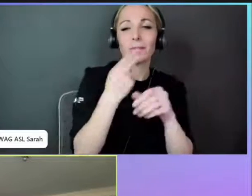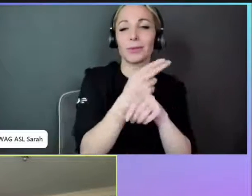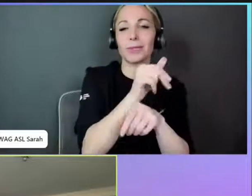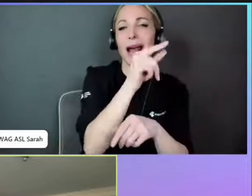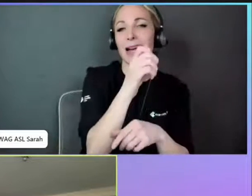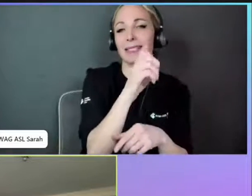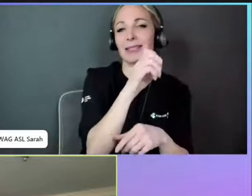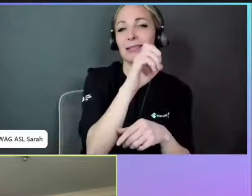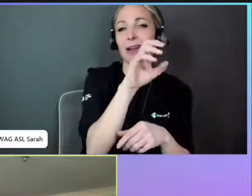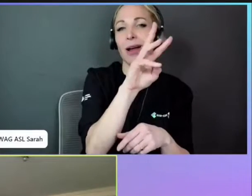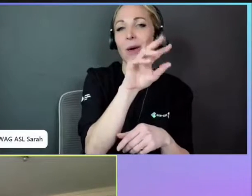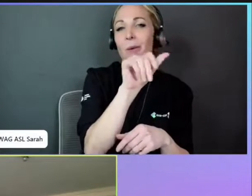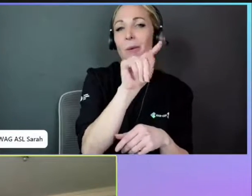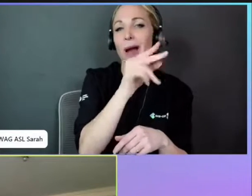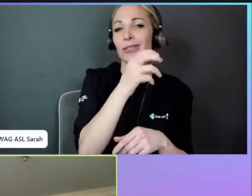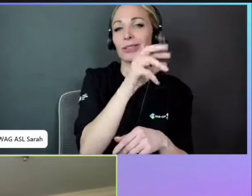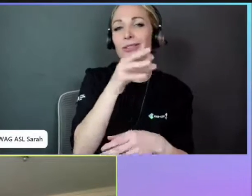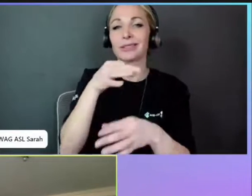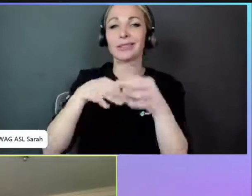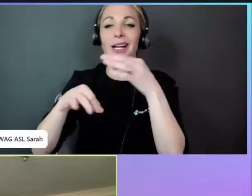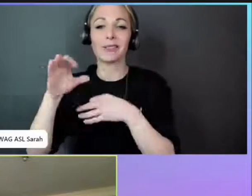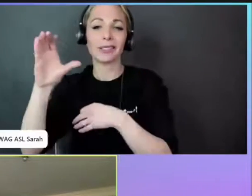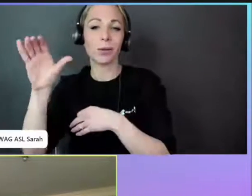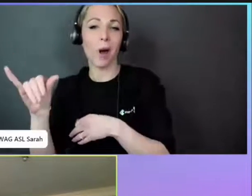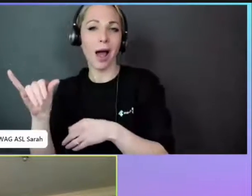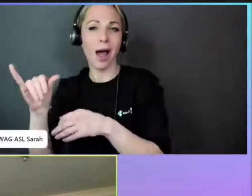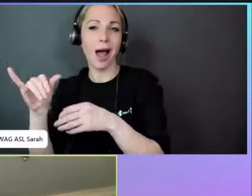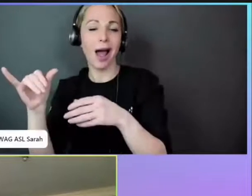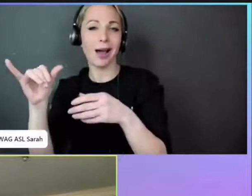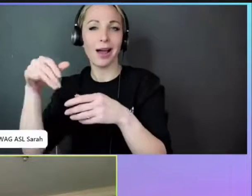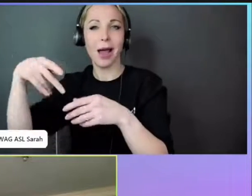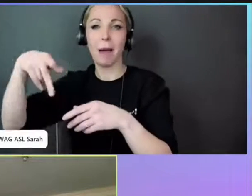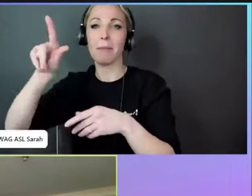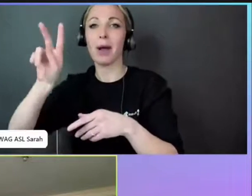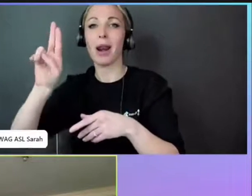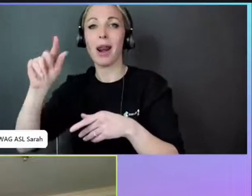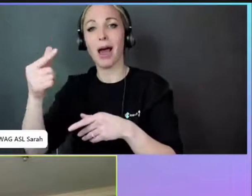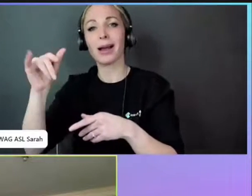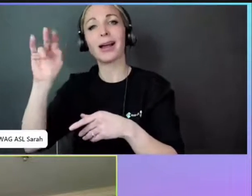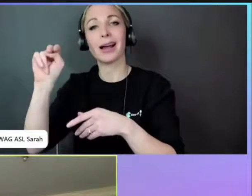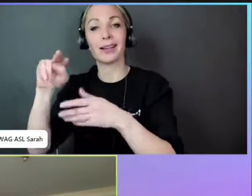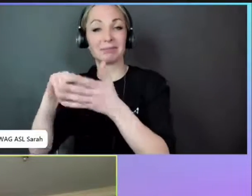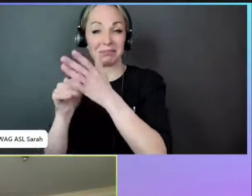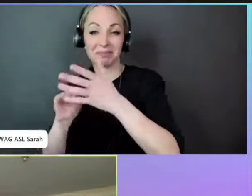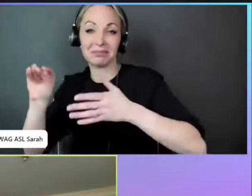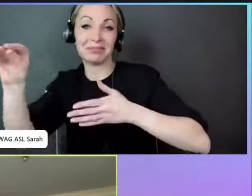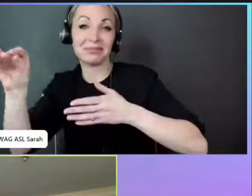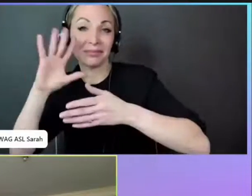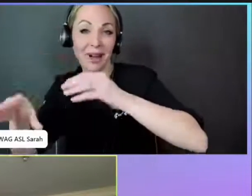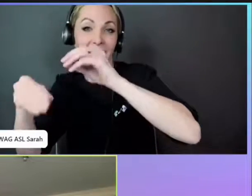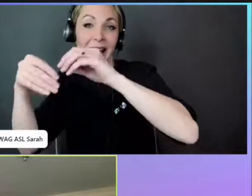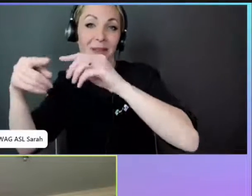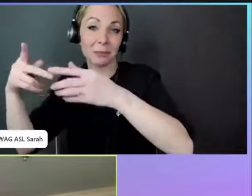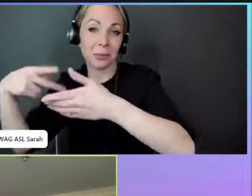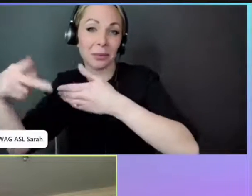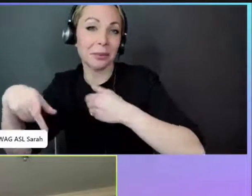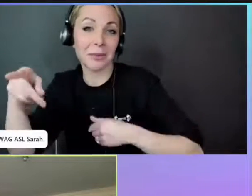And for the group, Stephen answered, simply put the Cypress plugin requires explicit calls to be added